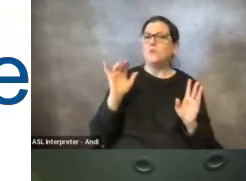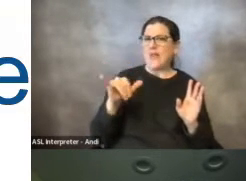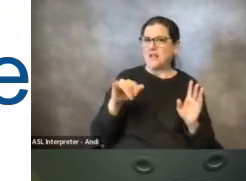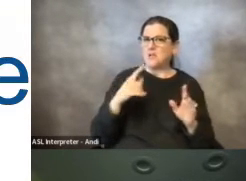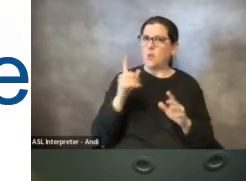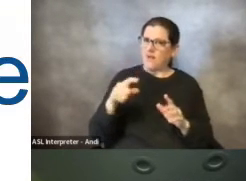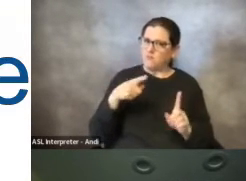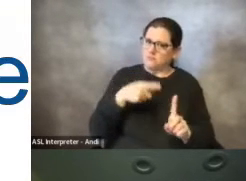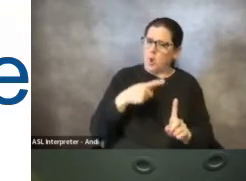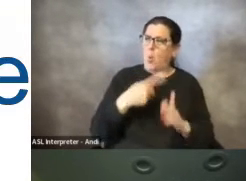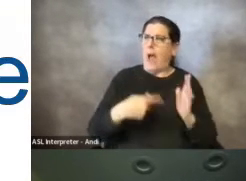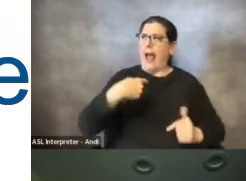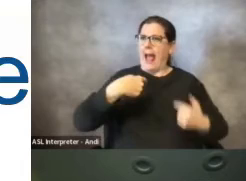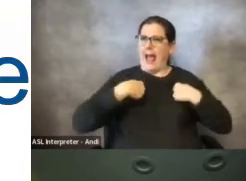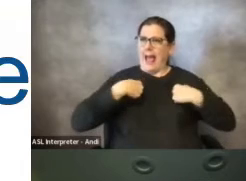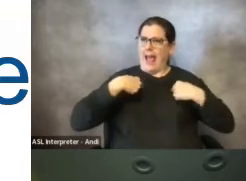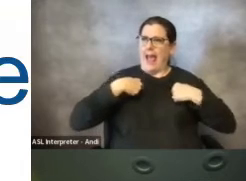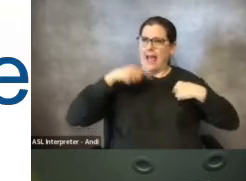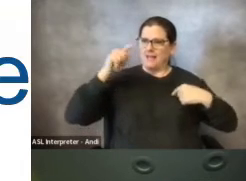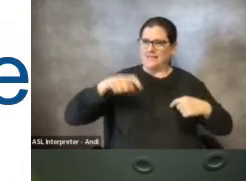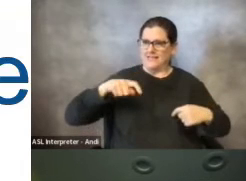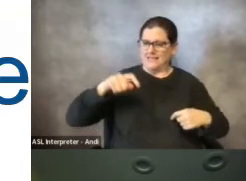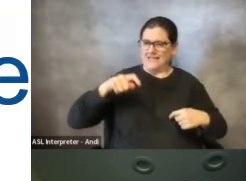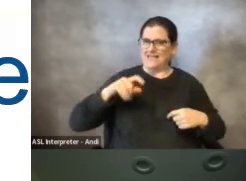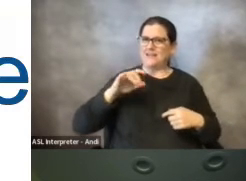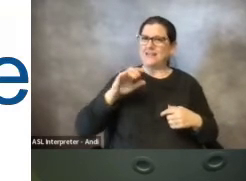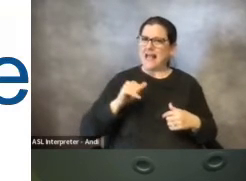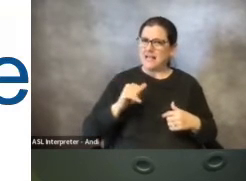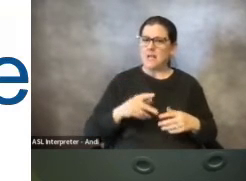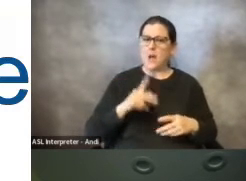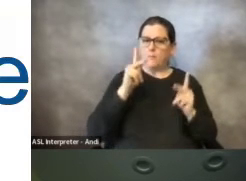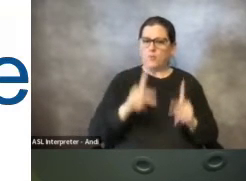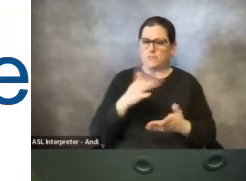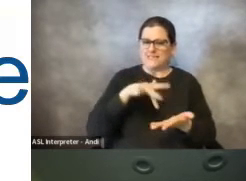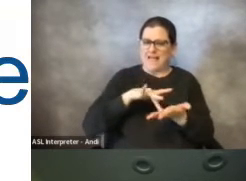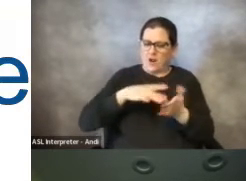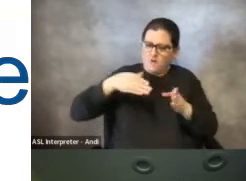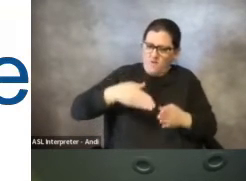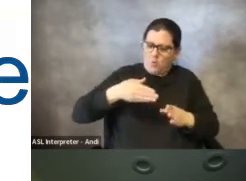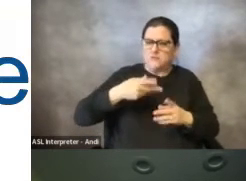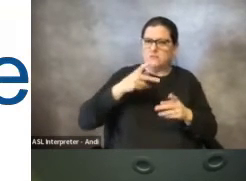Right? And this is, this is what it's all about, right? This is, this is person centered practices. This is patient focused, you know, this is you